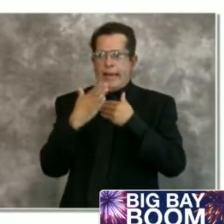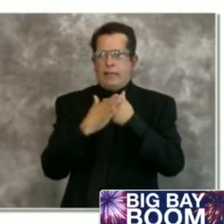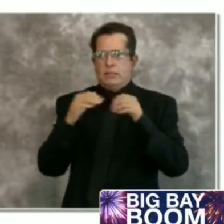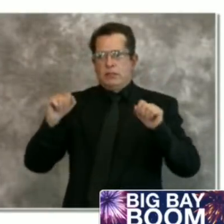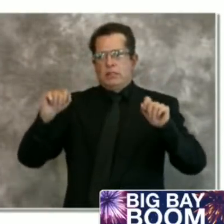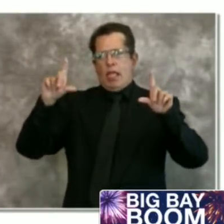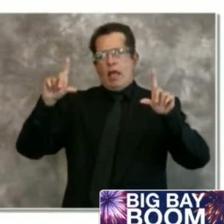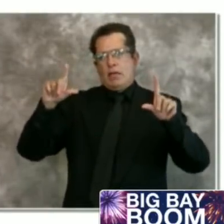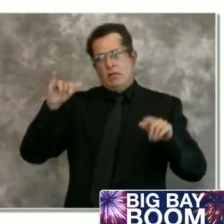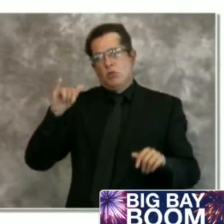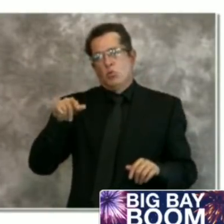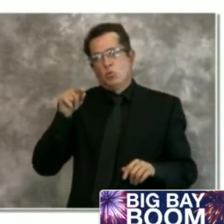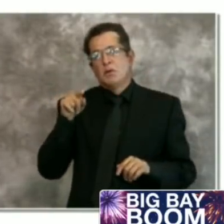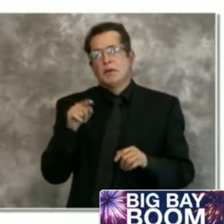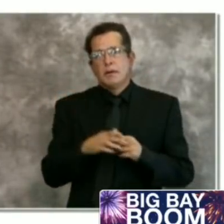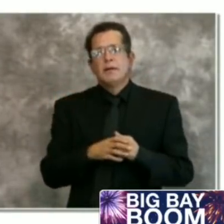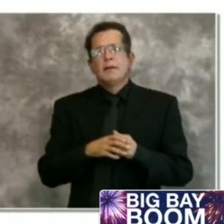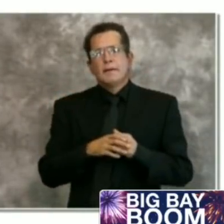QUARANTINED. AND IN THE NEXT